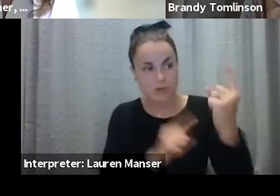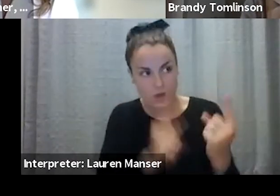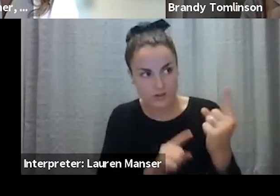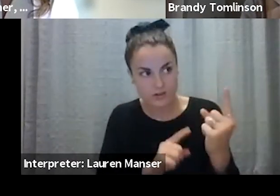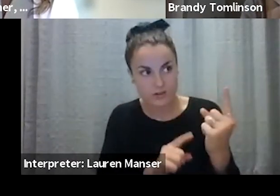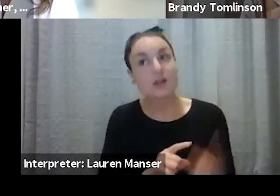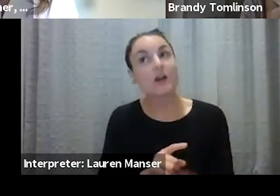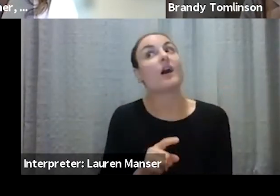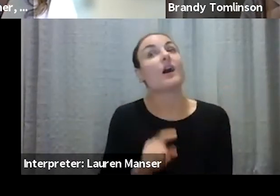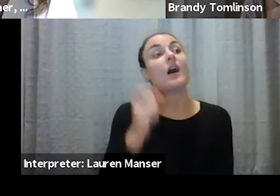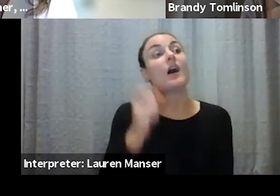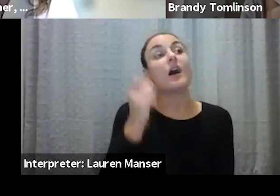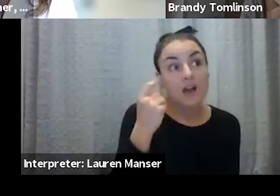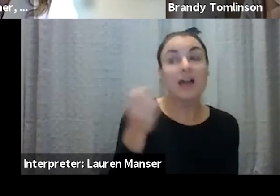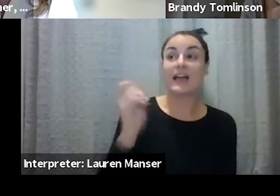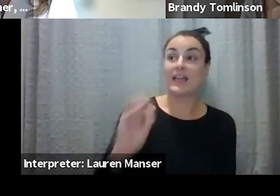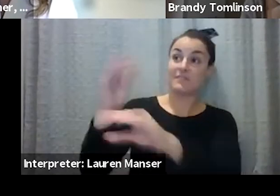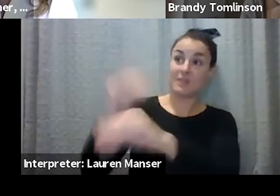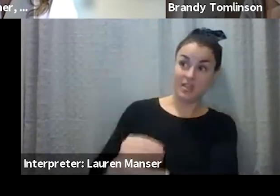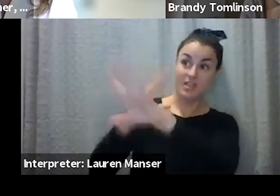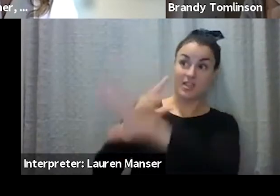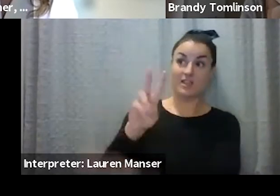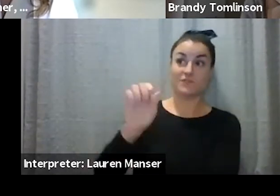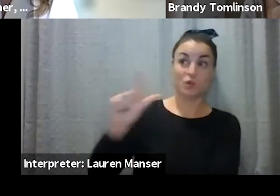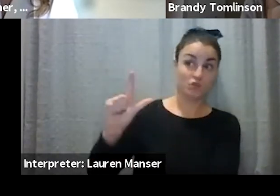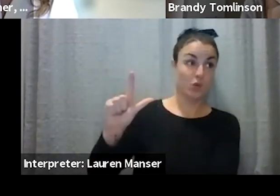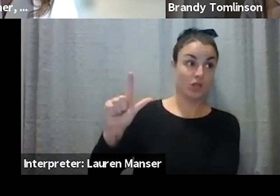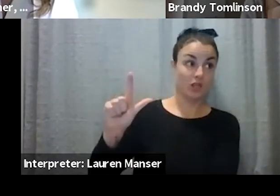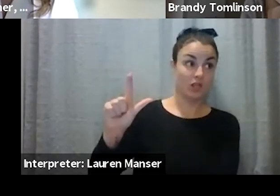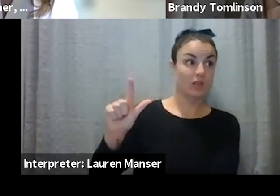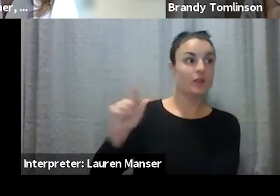and presenting yourself in a way that doesn't force you